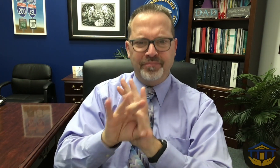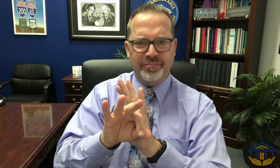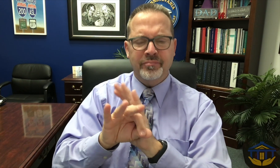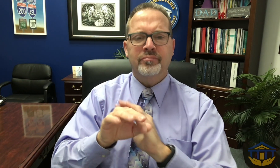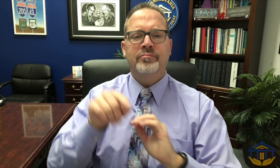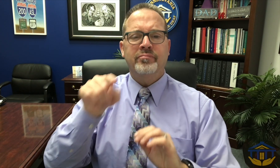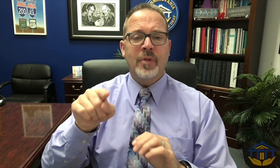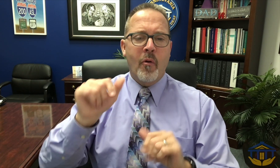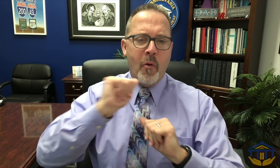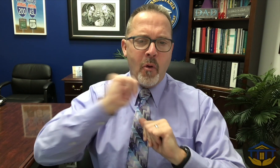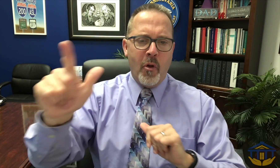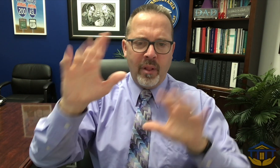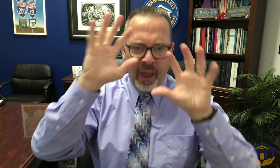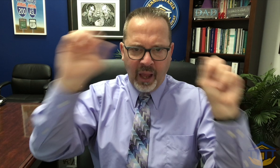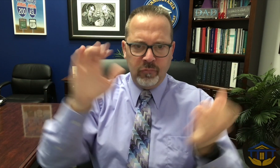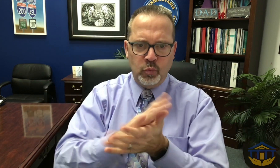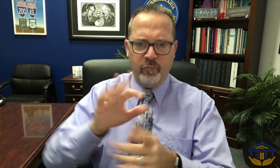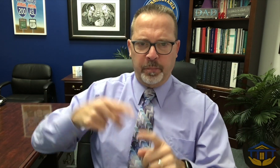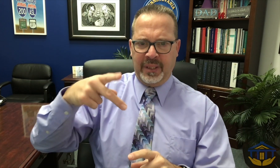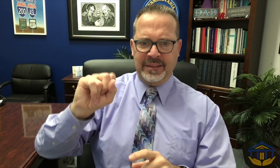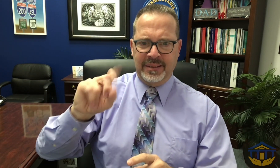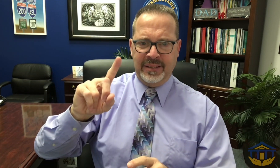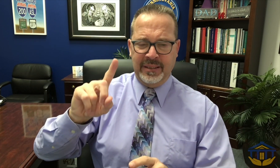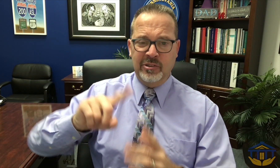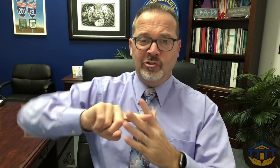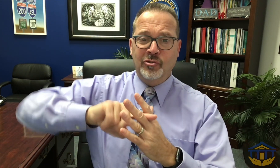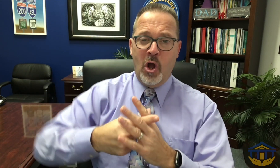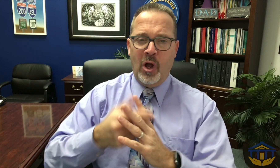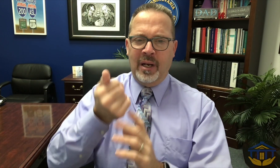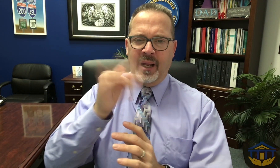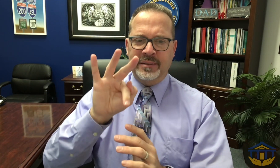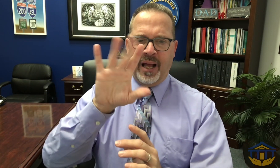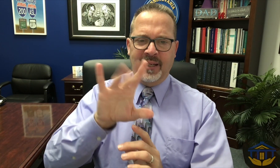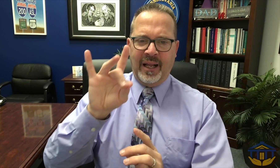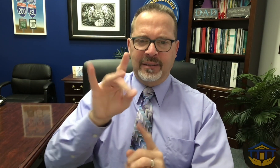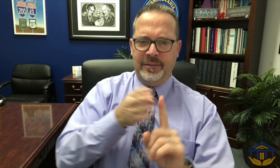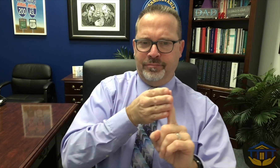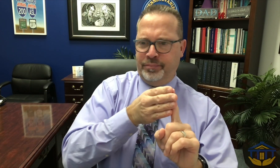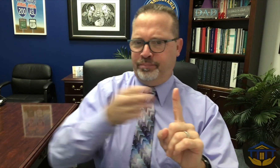Since 1988 all of the Heads of School at PSD have selected a winner for this award every year.